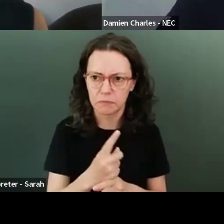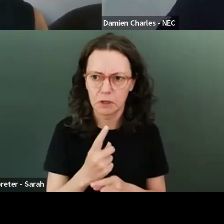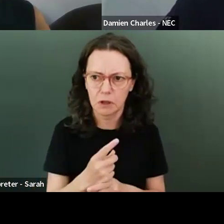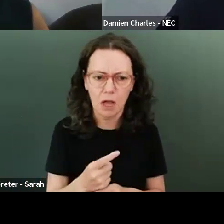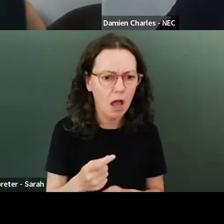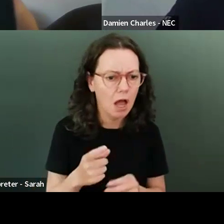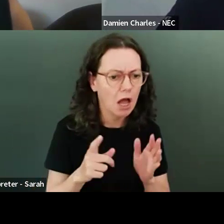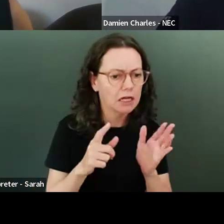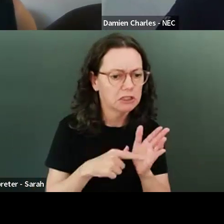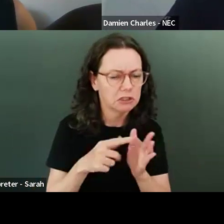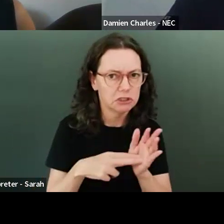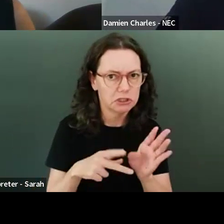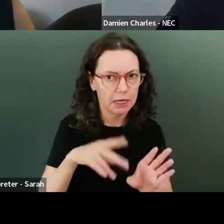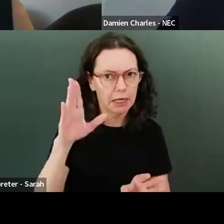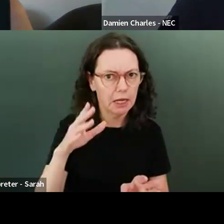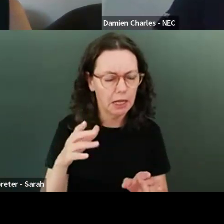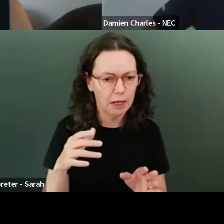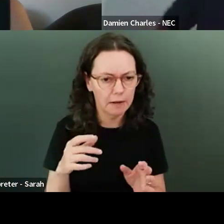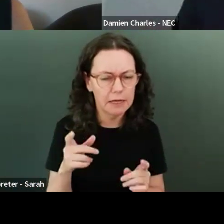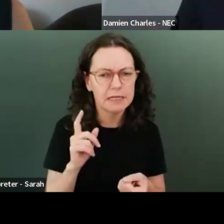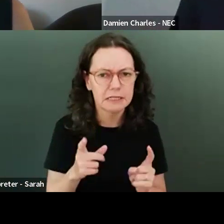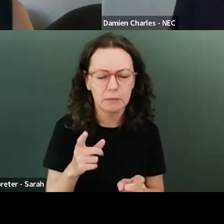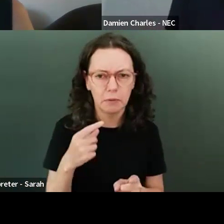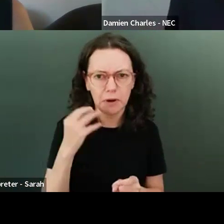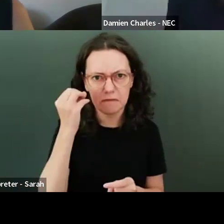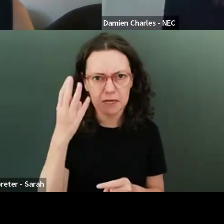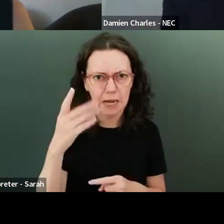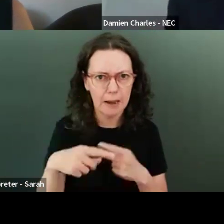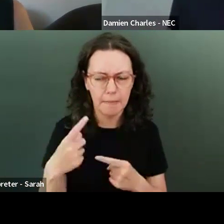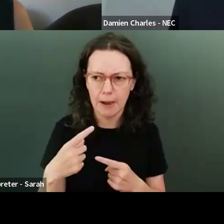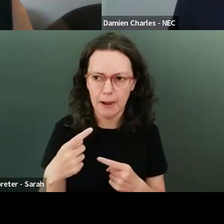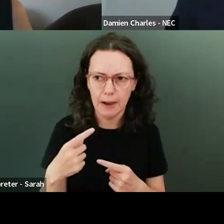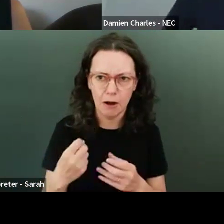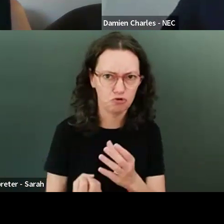add there Julie as well I think we also lose focus sometimes on the